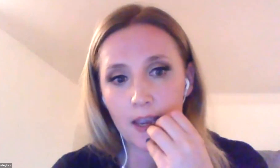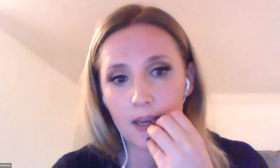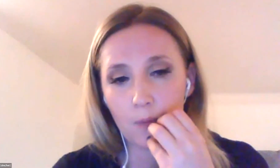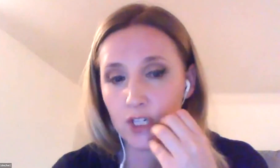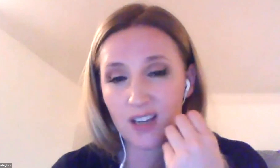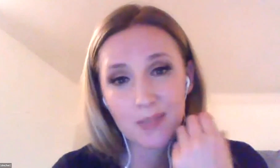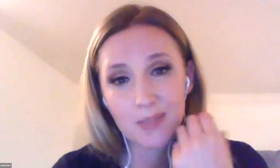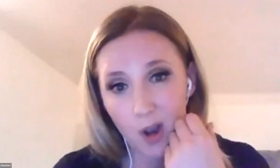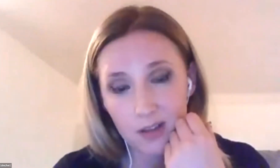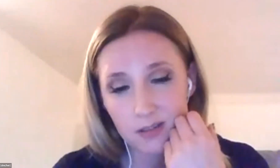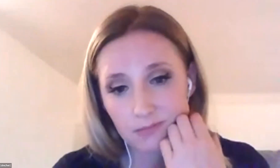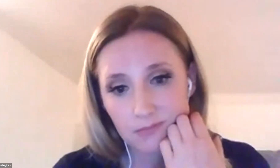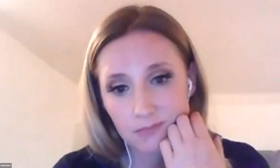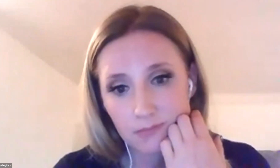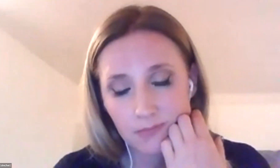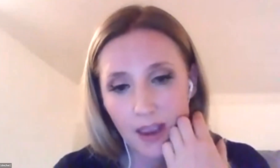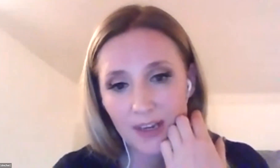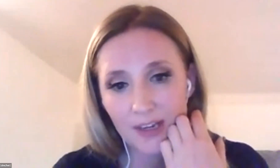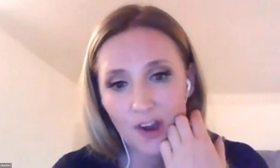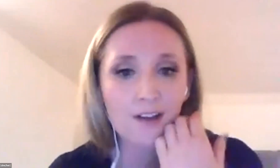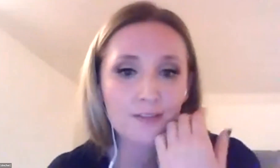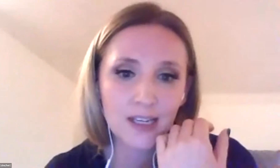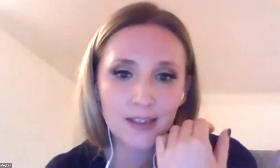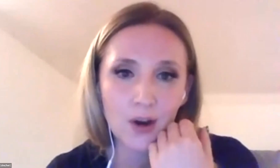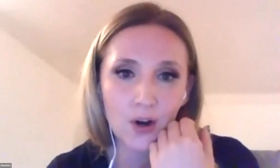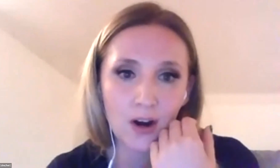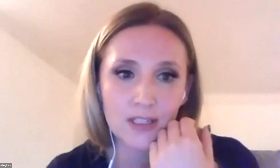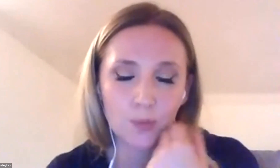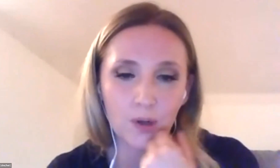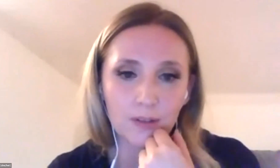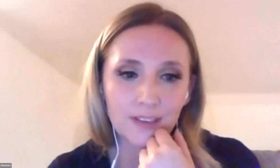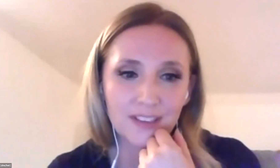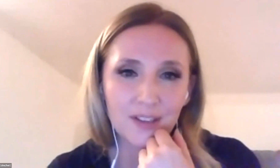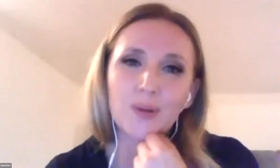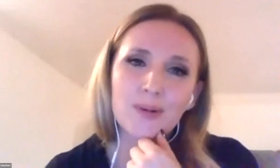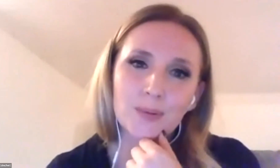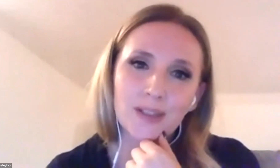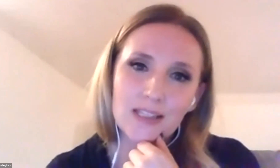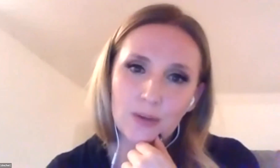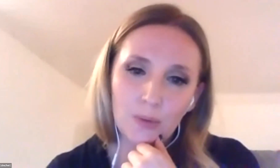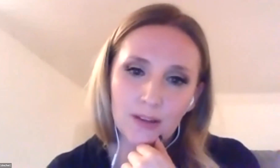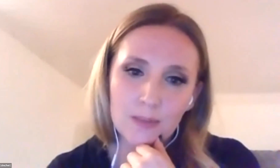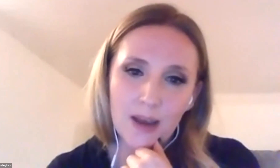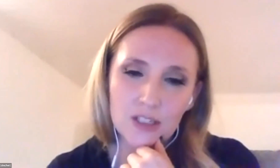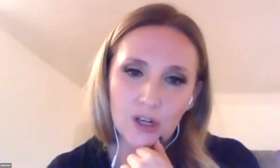which comes at no cost. I mean, often our artist will, well, there was a really sweet one this past year